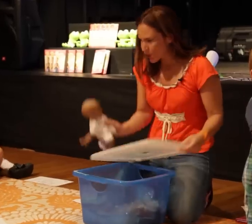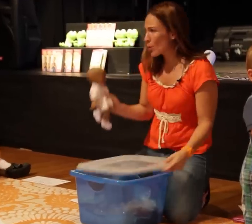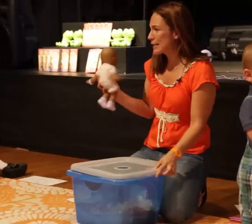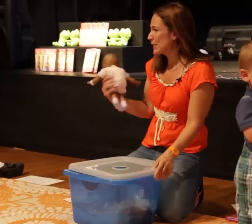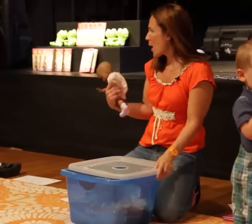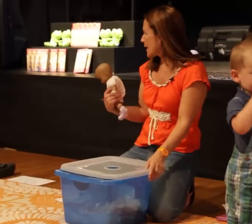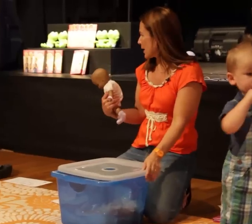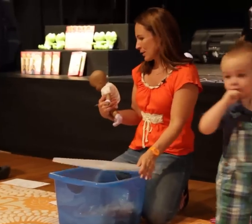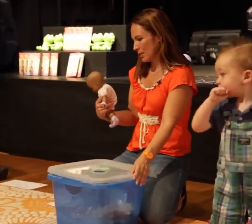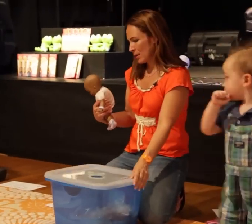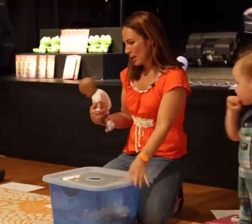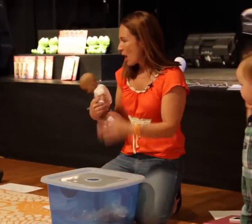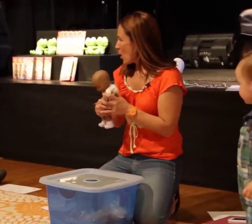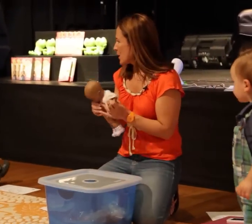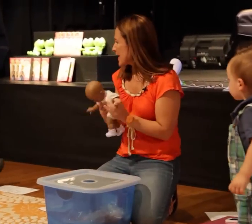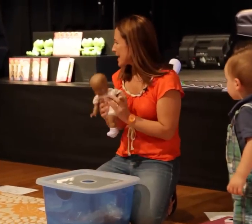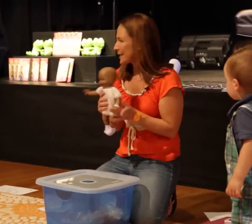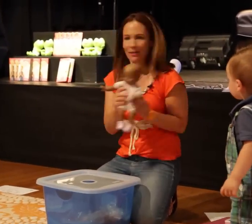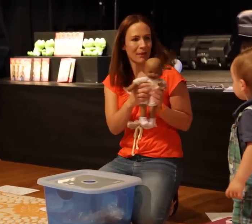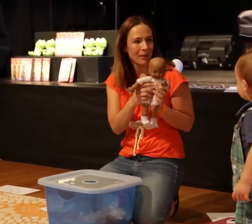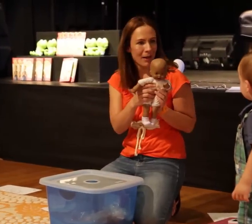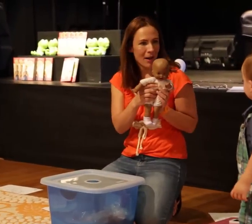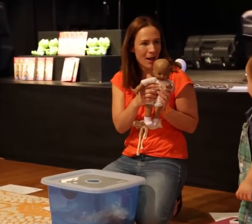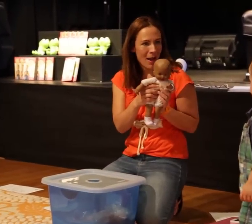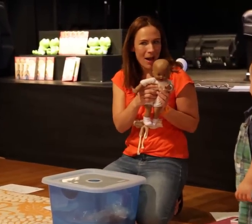Okay so what's this one? What's that?